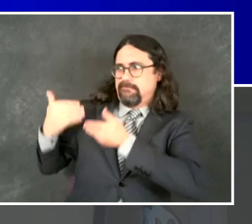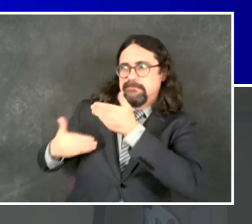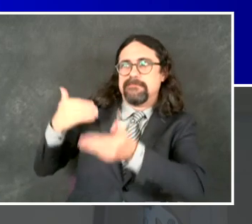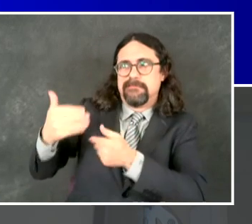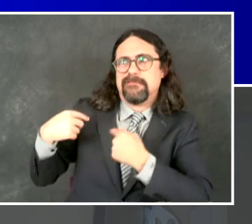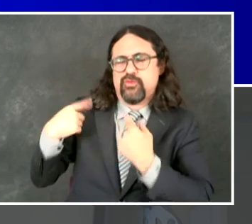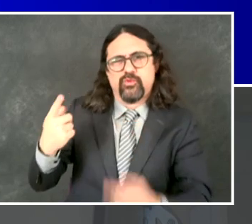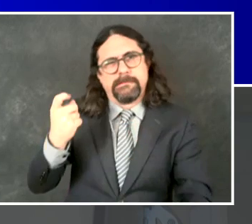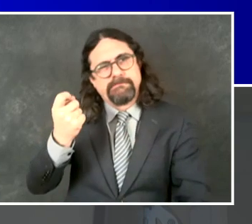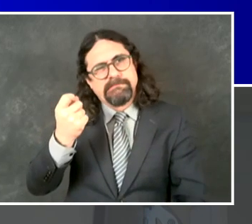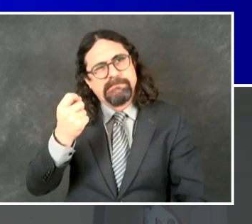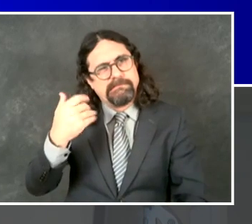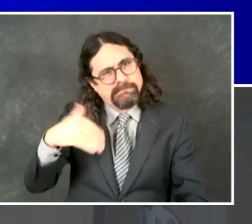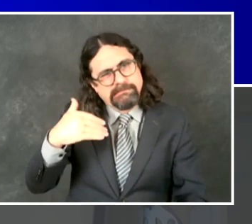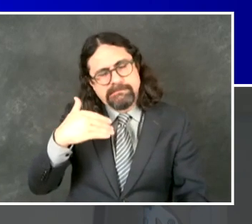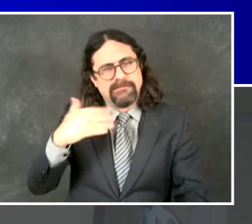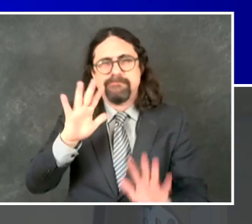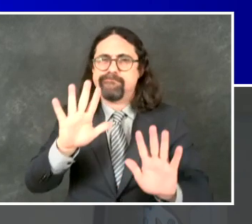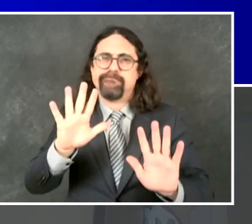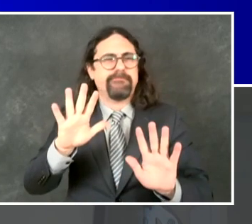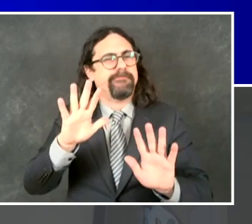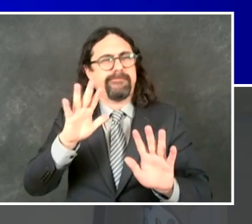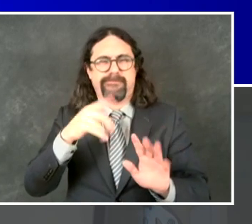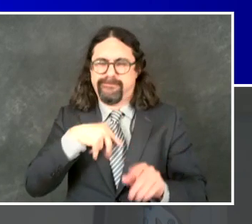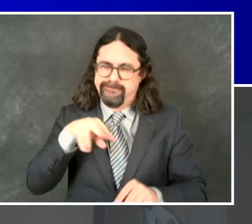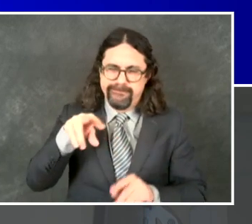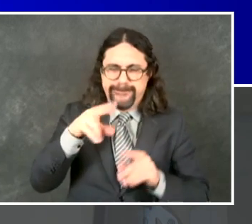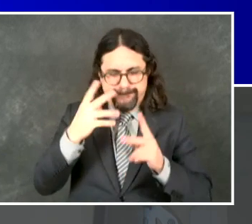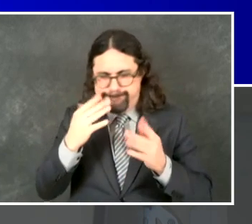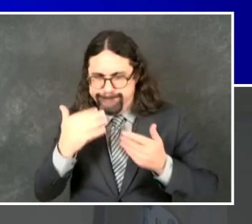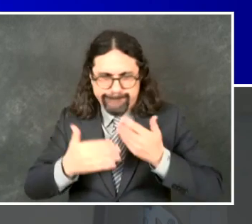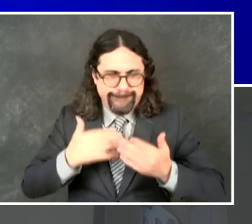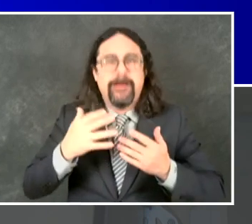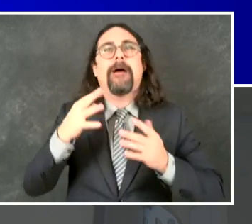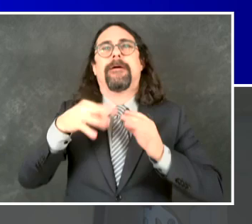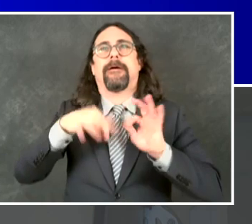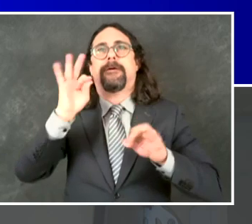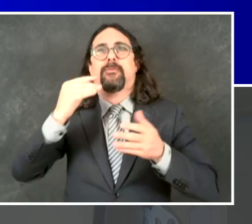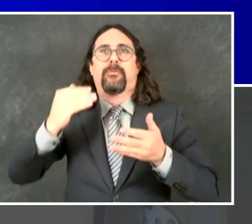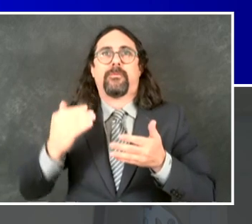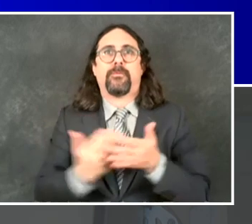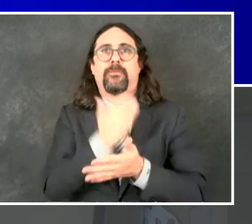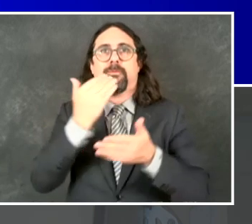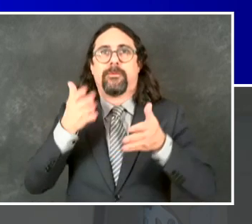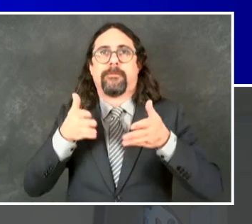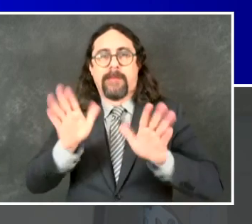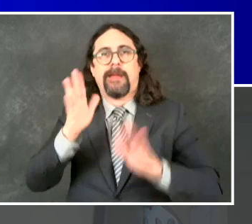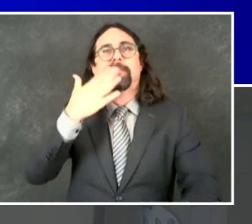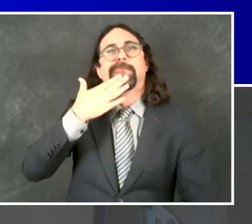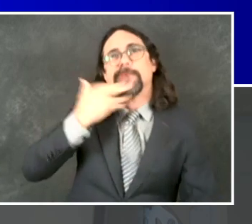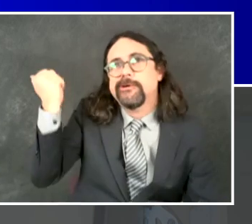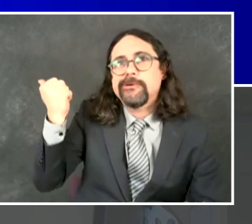IS A BETTER WAY TO DO TESTING, AND THERE IS A SAR FEWATY OO D TESTING AND WE'RE GOING TO START